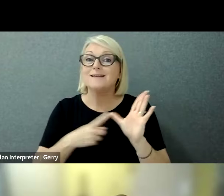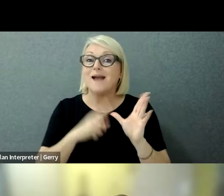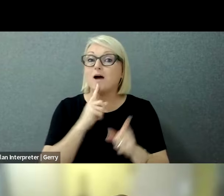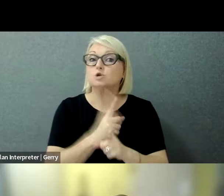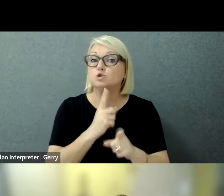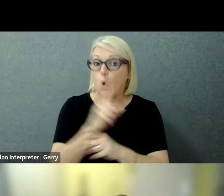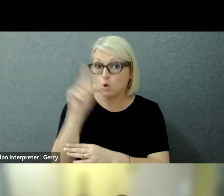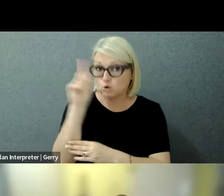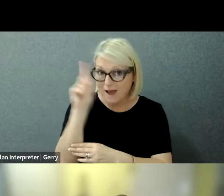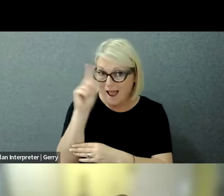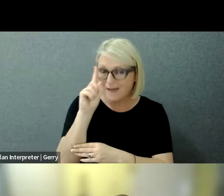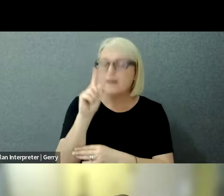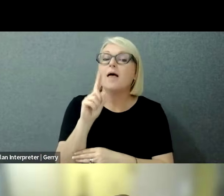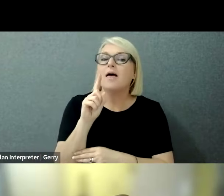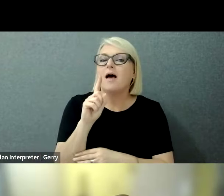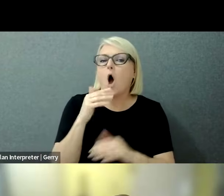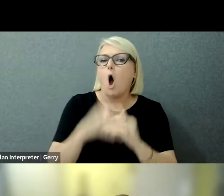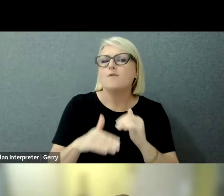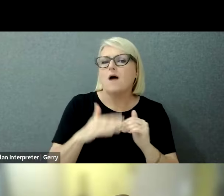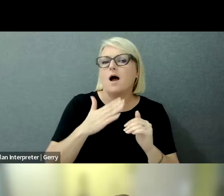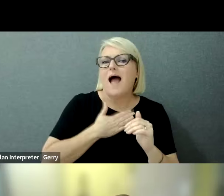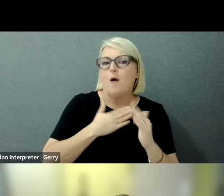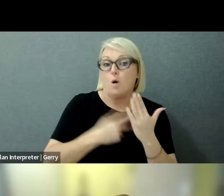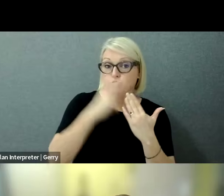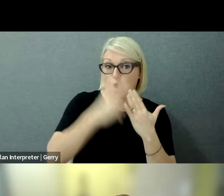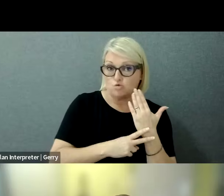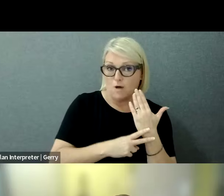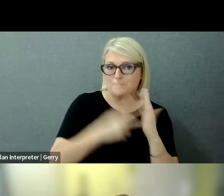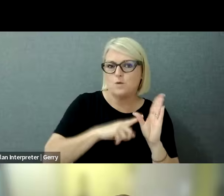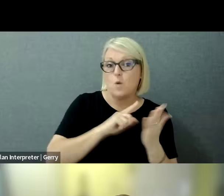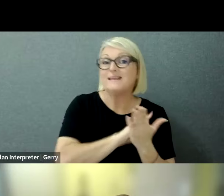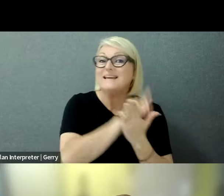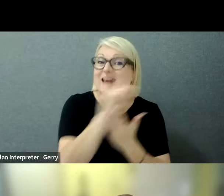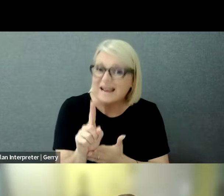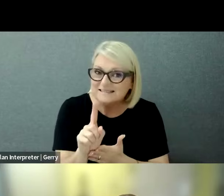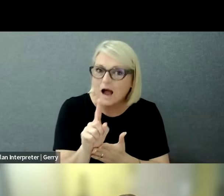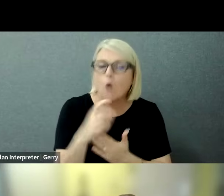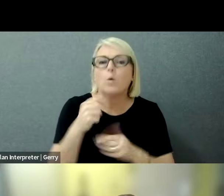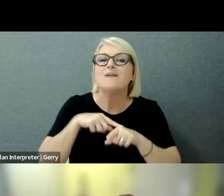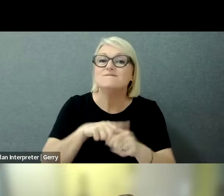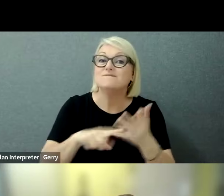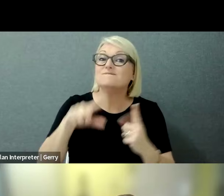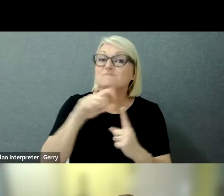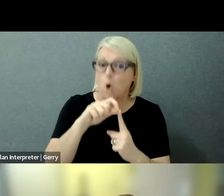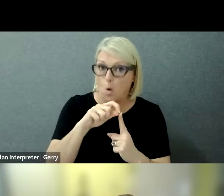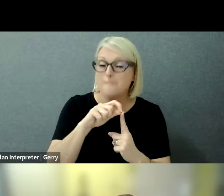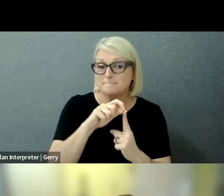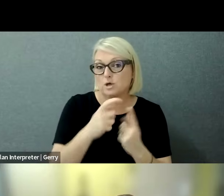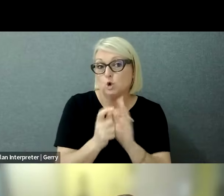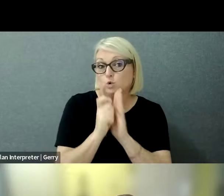report and a policy brief on Thriving Kids will be released shortly and we'll be emailing those to